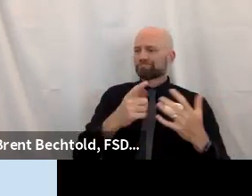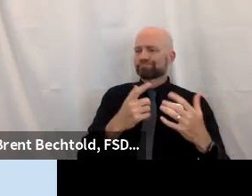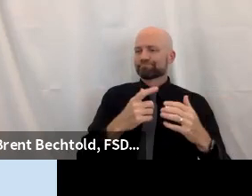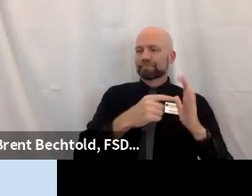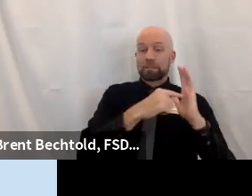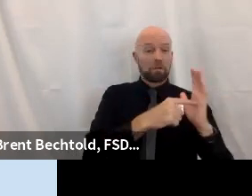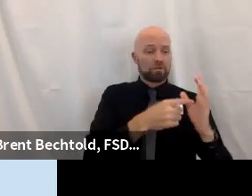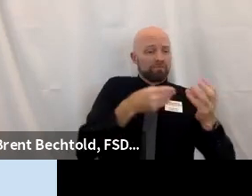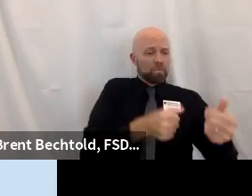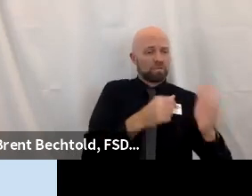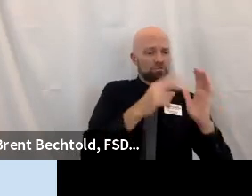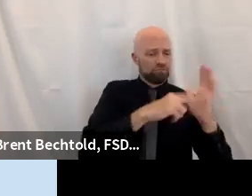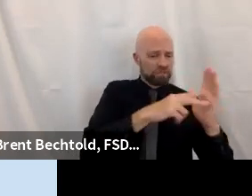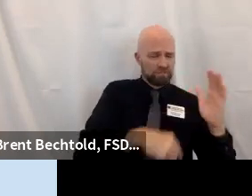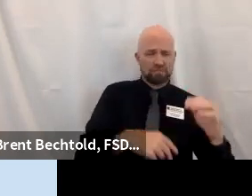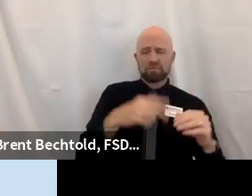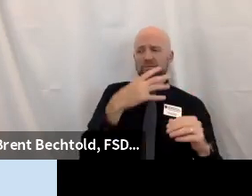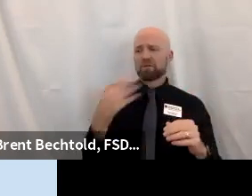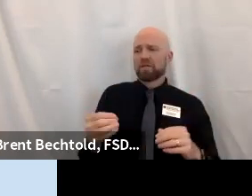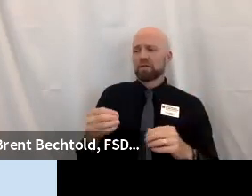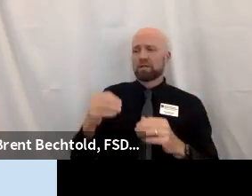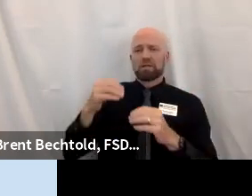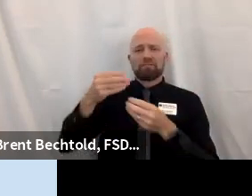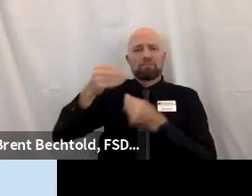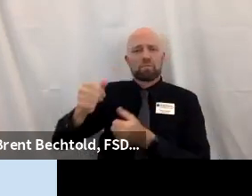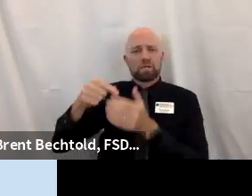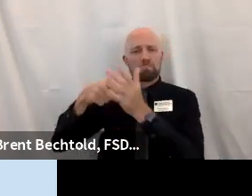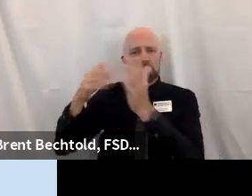I'm just going to cover this but the model of fluency reading